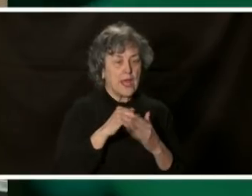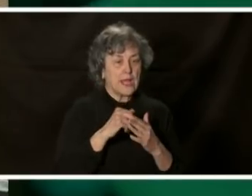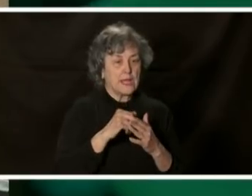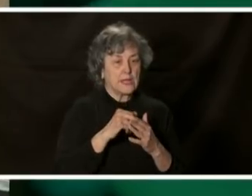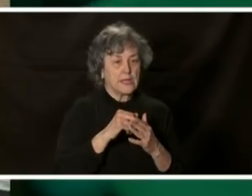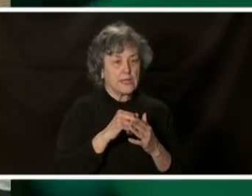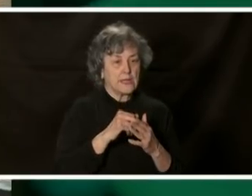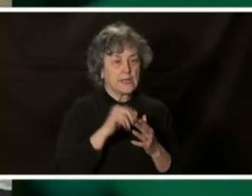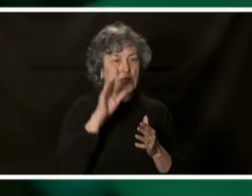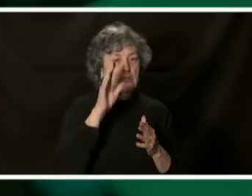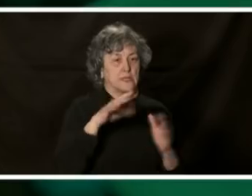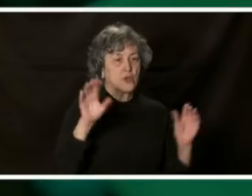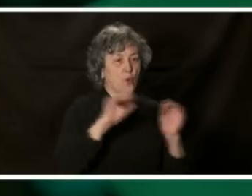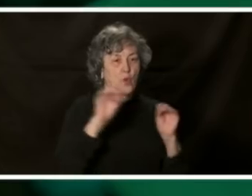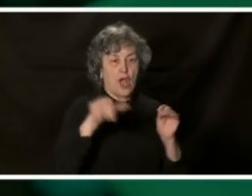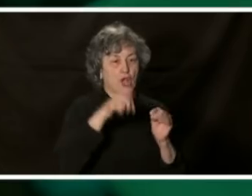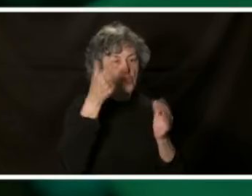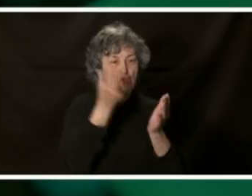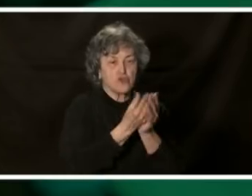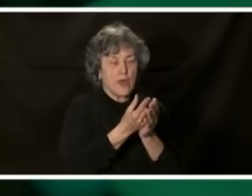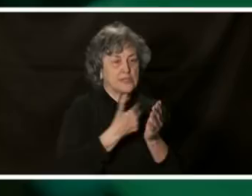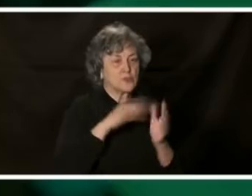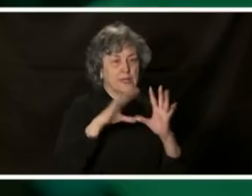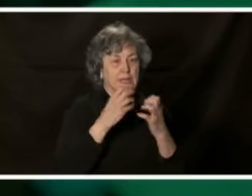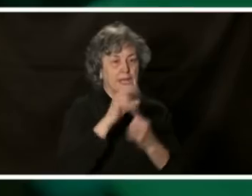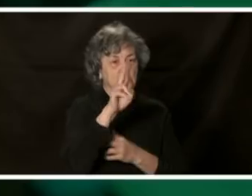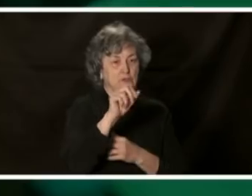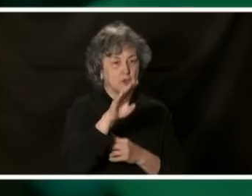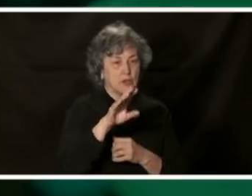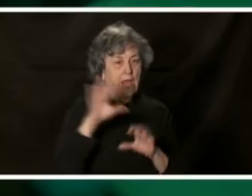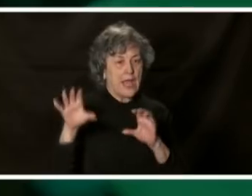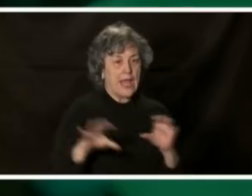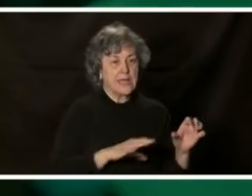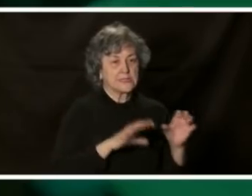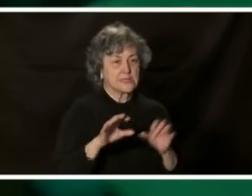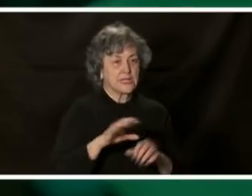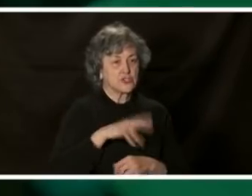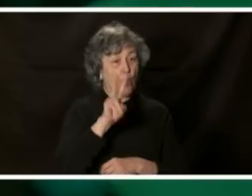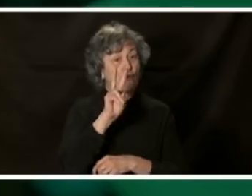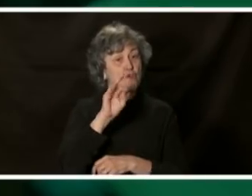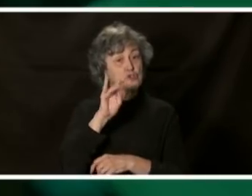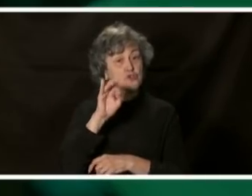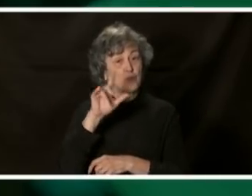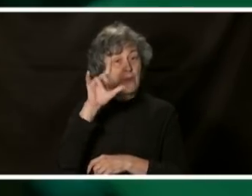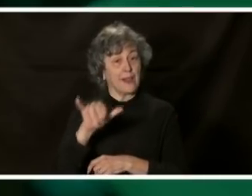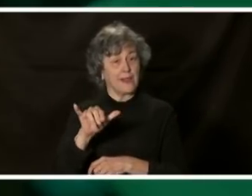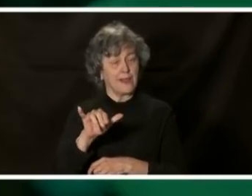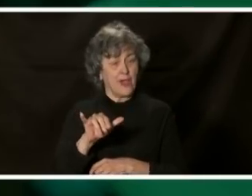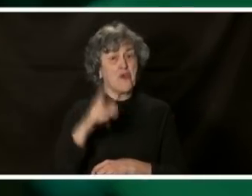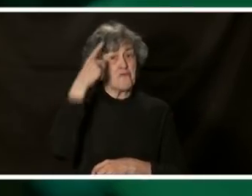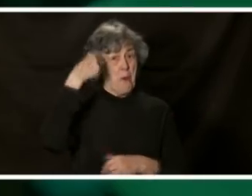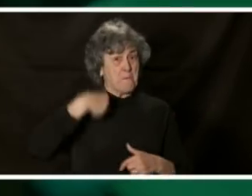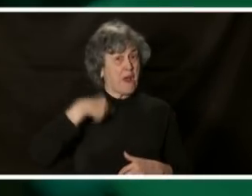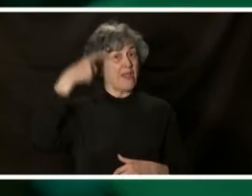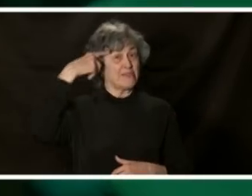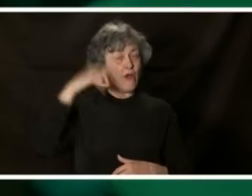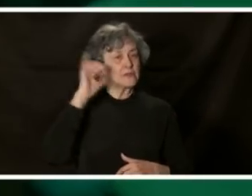NO OTHER GRADUATING CLASS FROM UAB HAS DONE SO VIRTUALLY. AND IN MY EYES, THAT MAKES YOU TRAILBLAZERS.